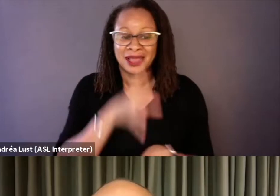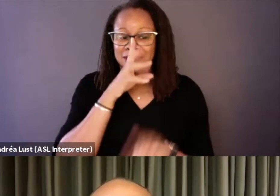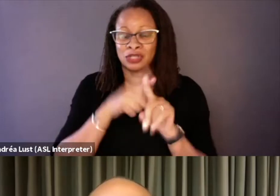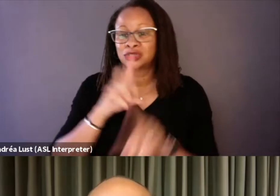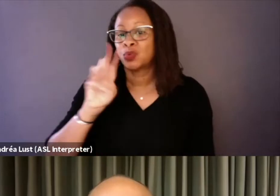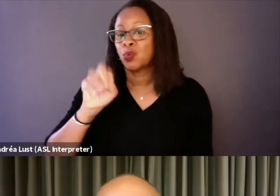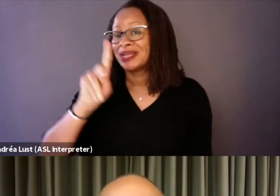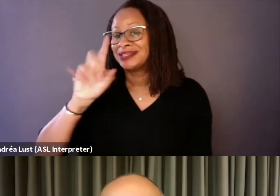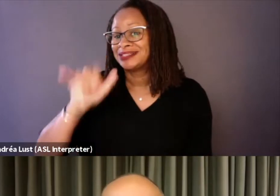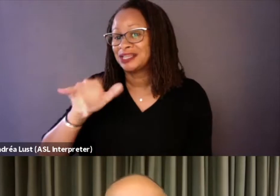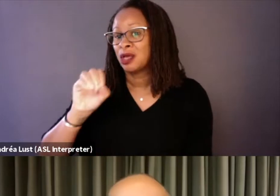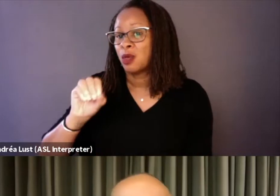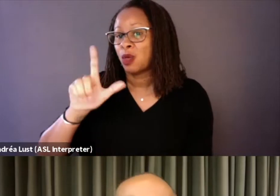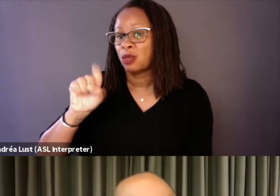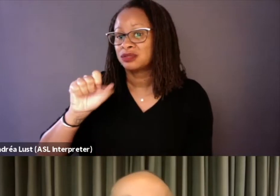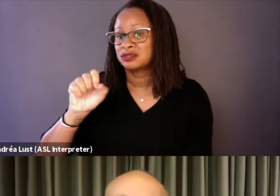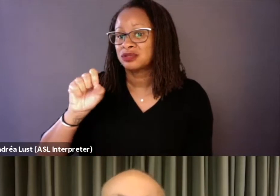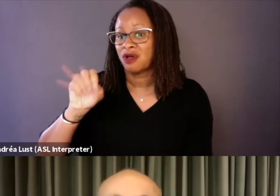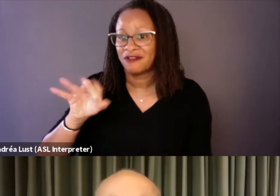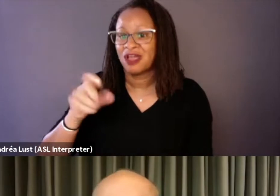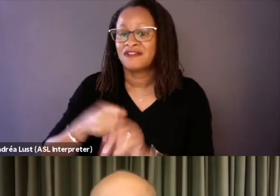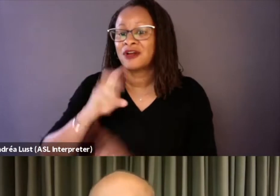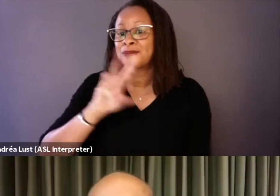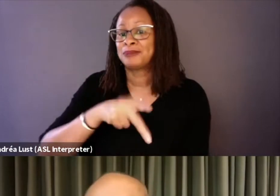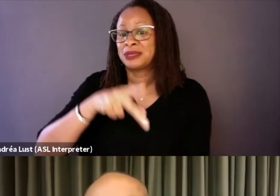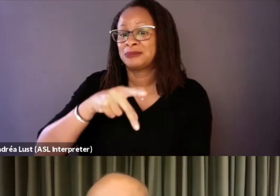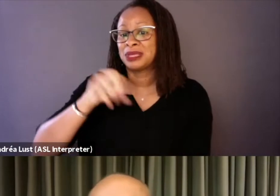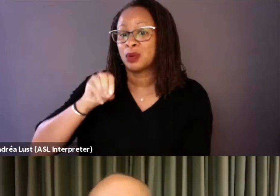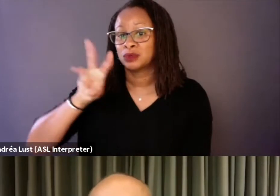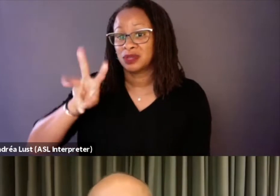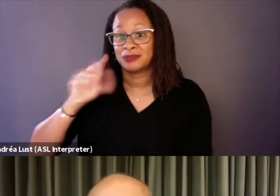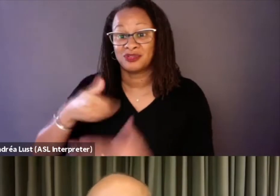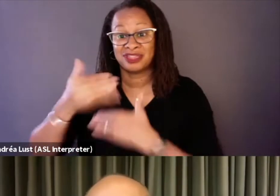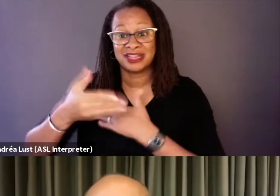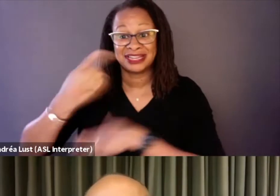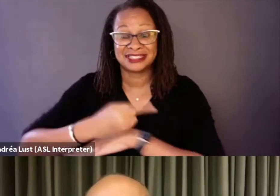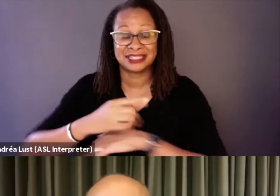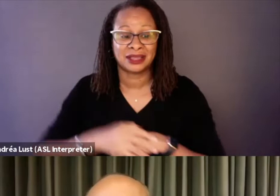from PPOW the next day that the gallery manages the estate